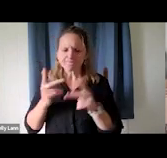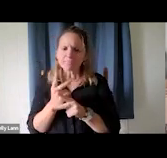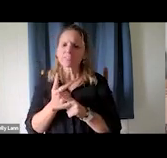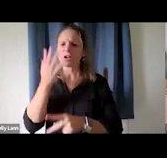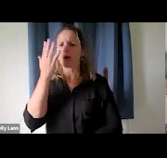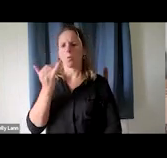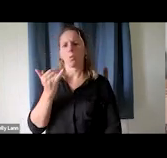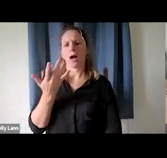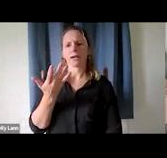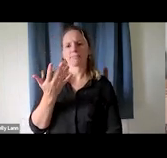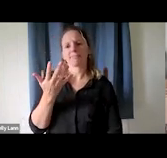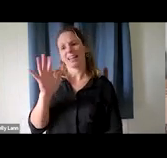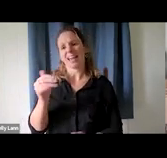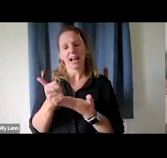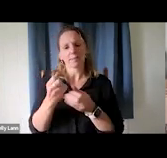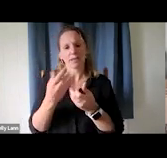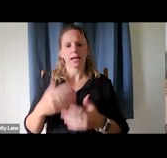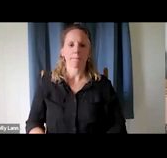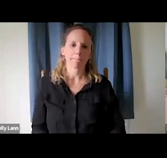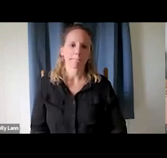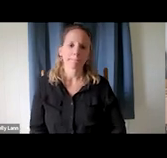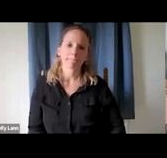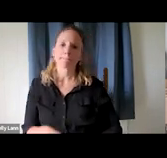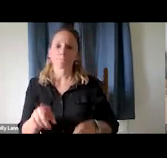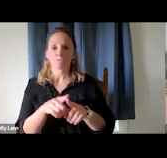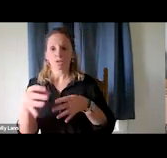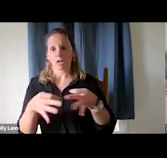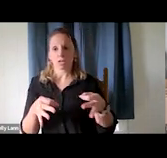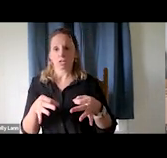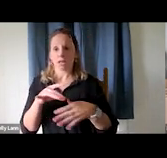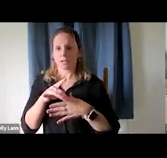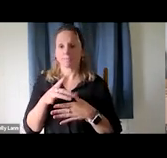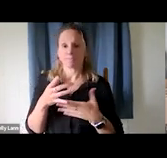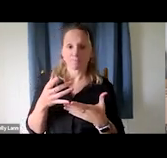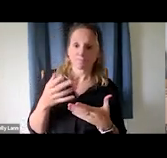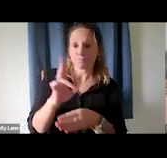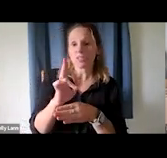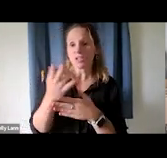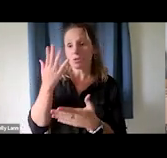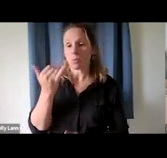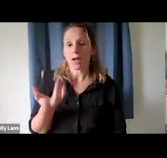is really, really helpful. Also describing the context of their use. So Amanda talked about this.